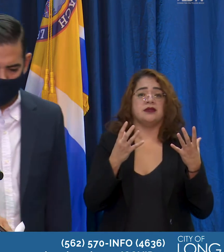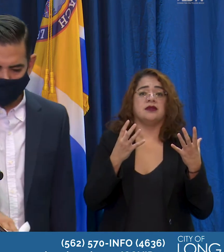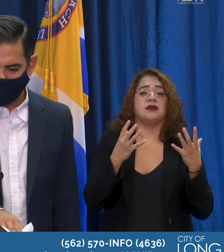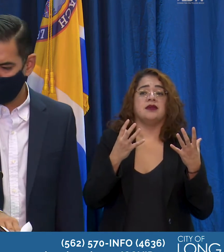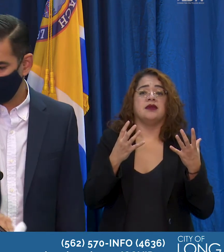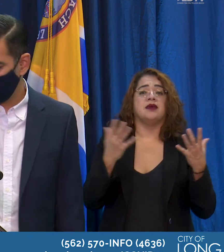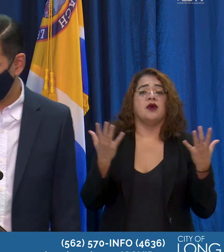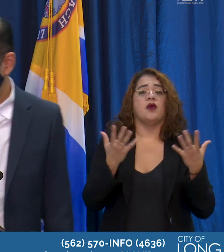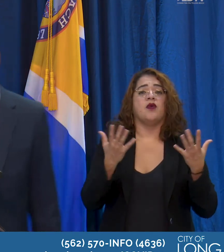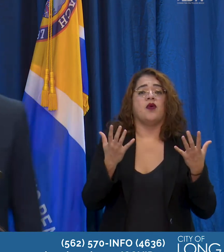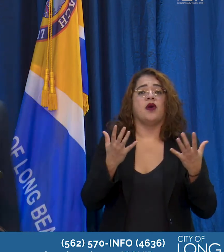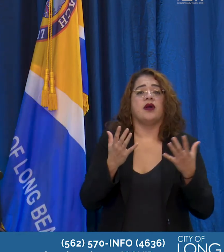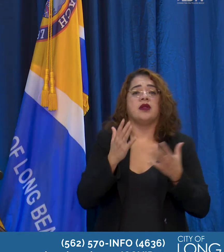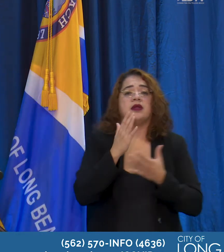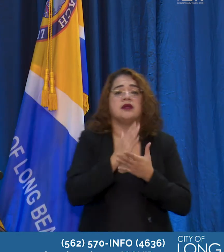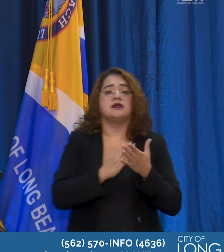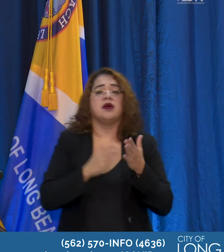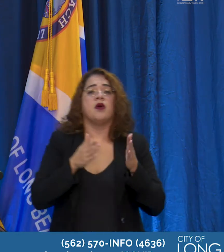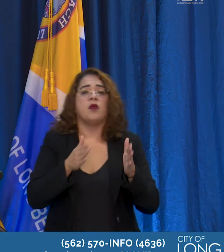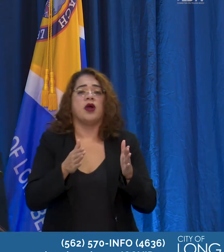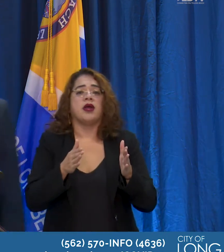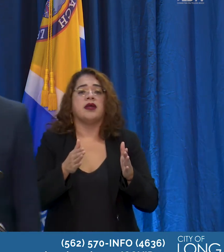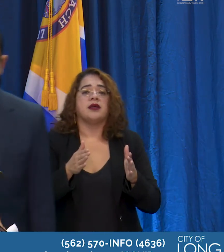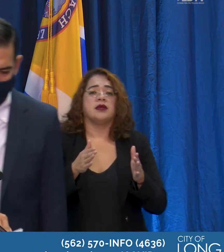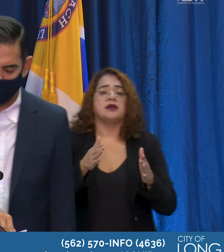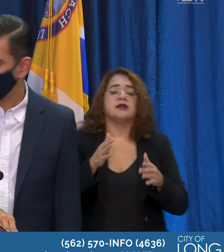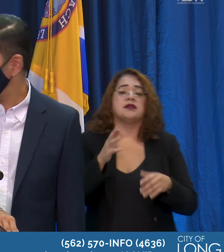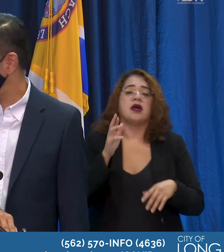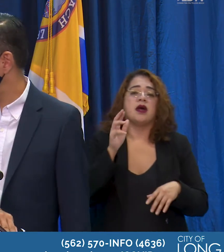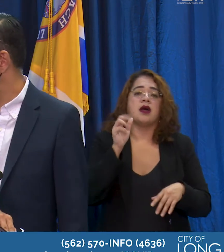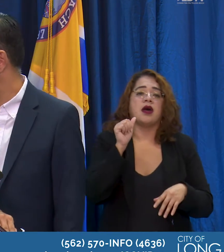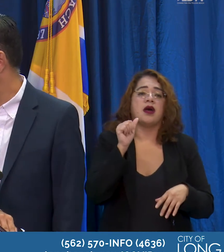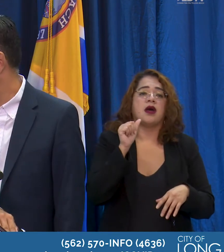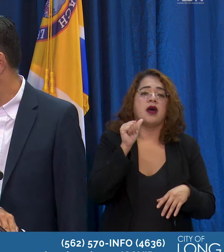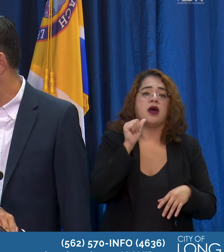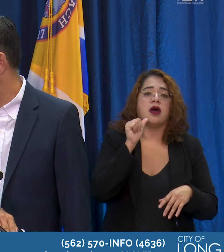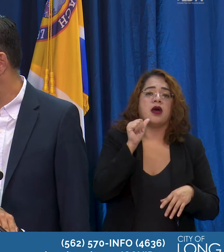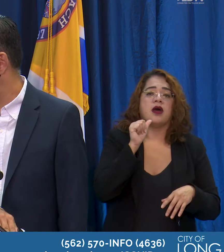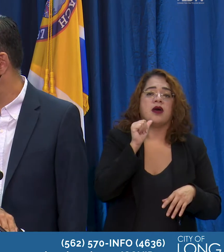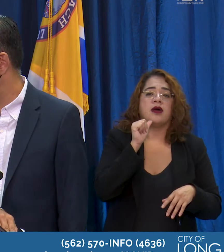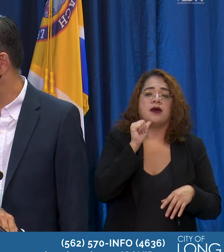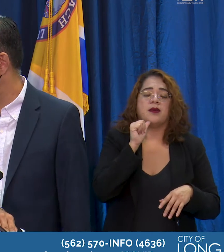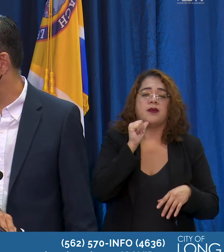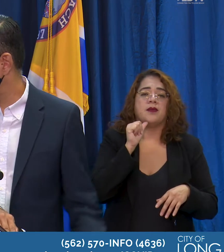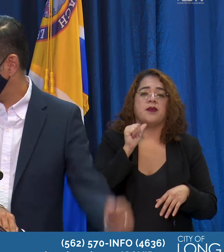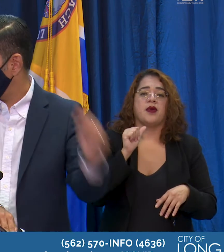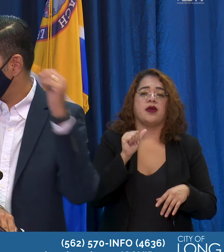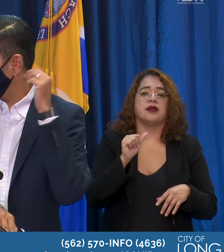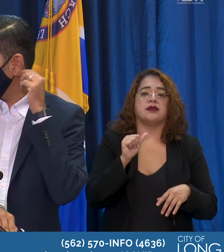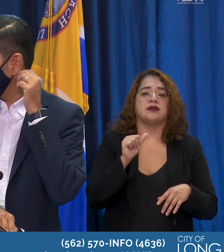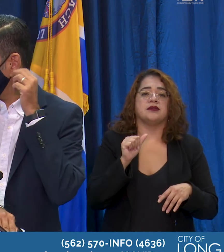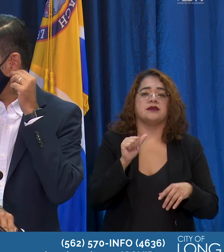the ways bars can work to kind of convert it to a restaurant or, or what is being discussed as of right now?